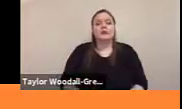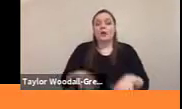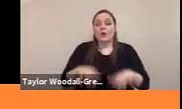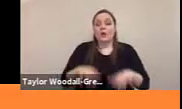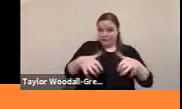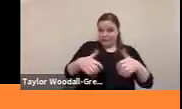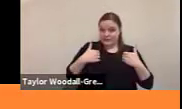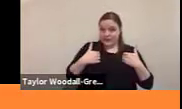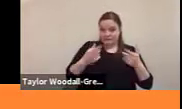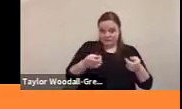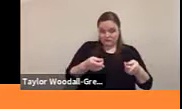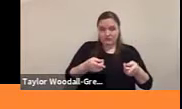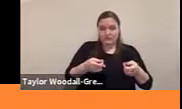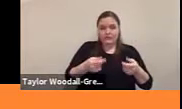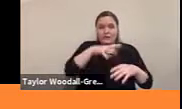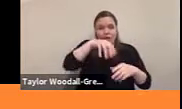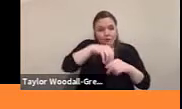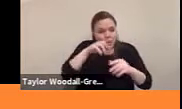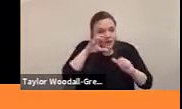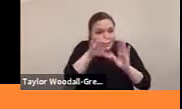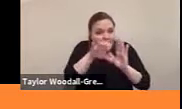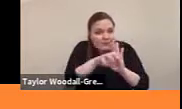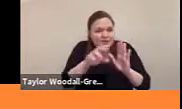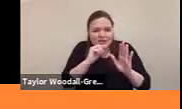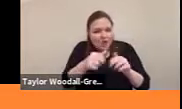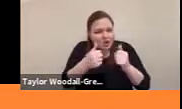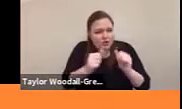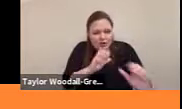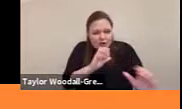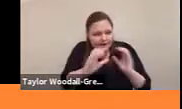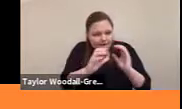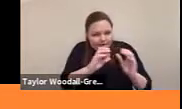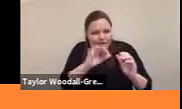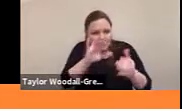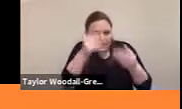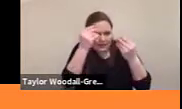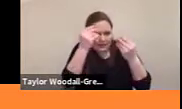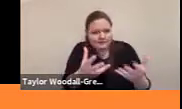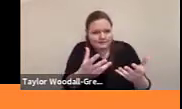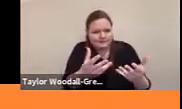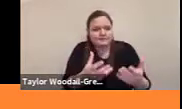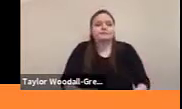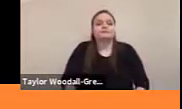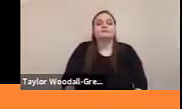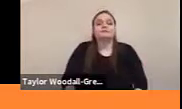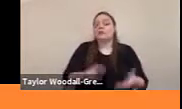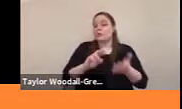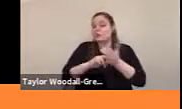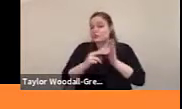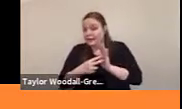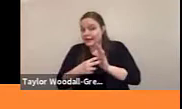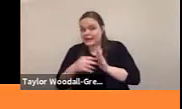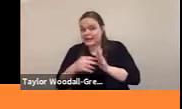that isn't trying to convey that. So in other words, in these examples, unless we're trying to use